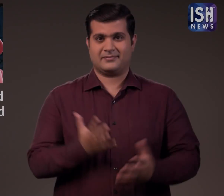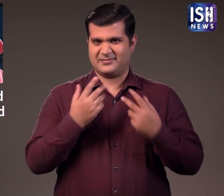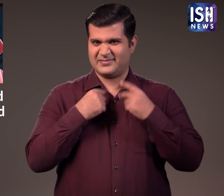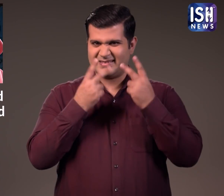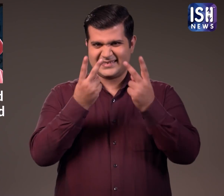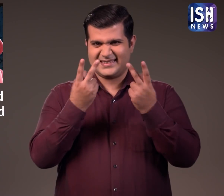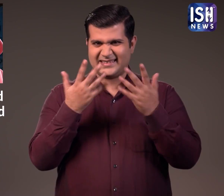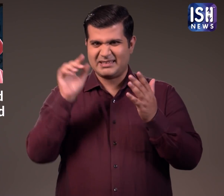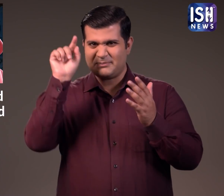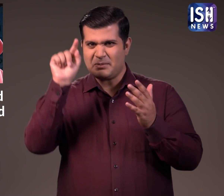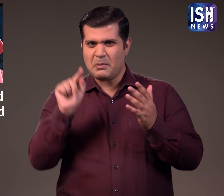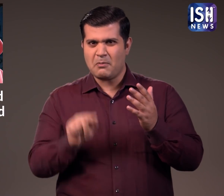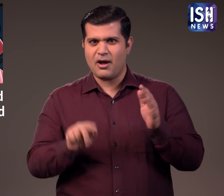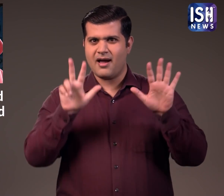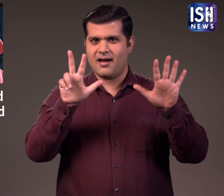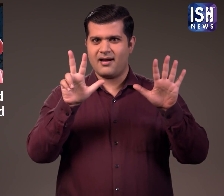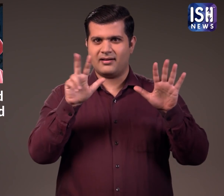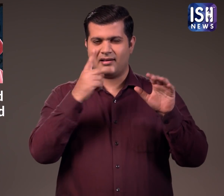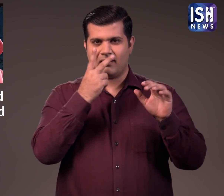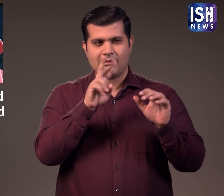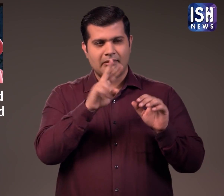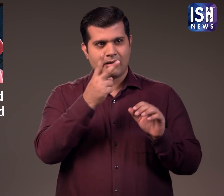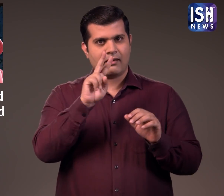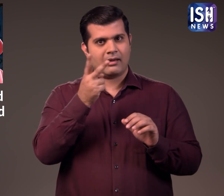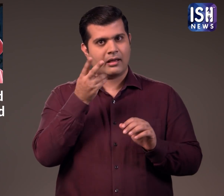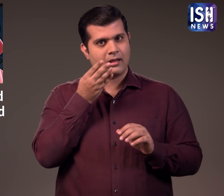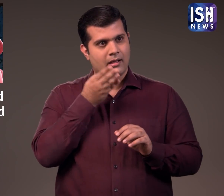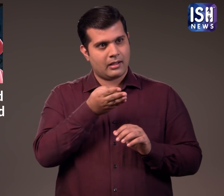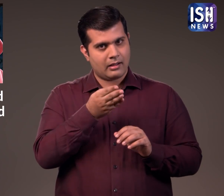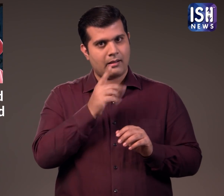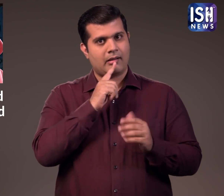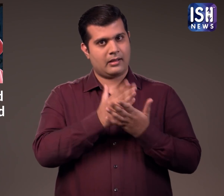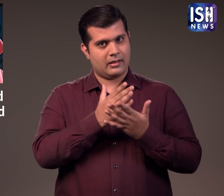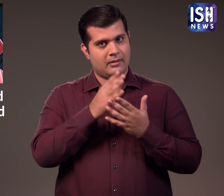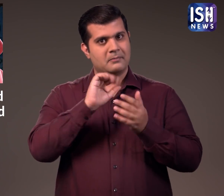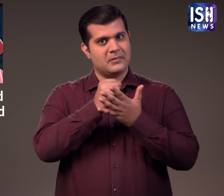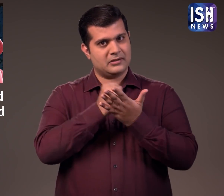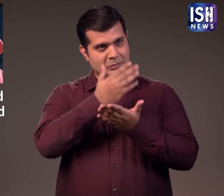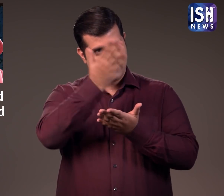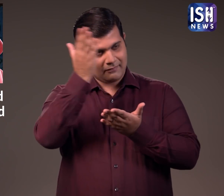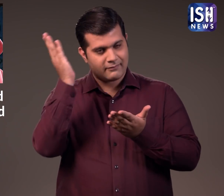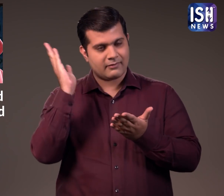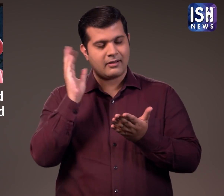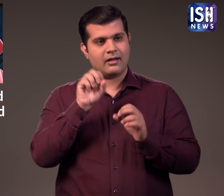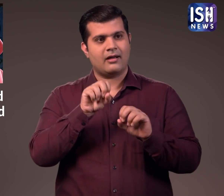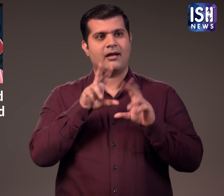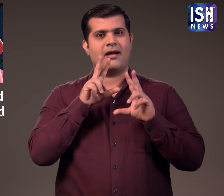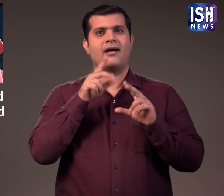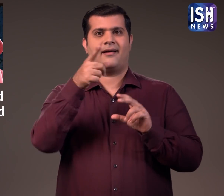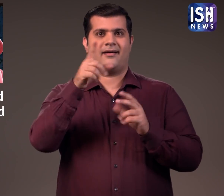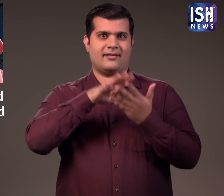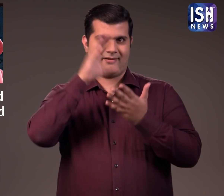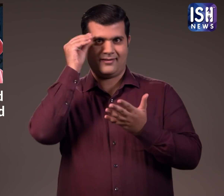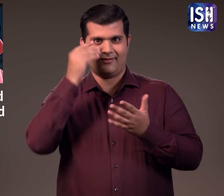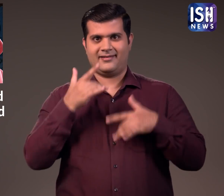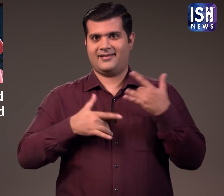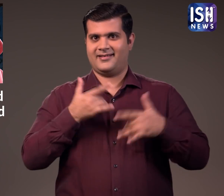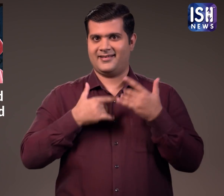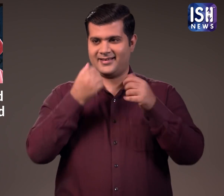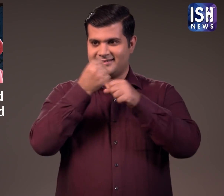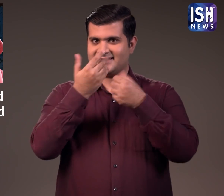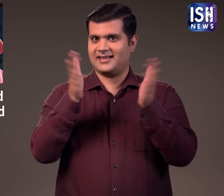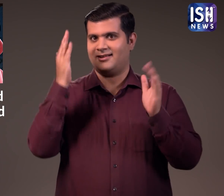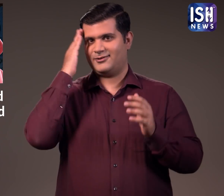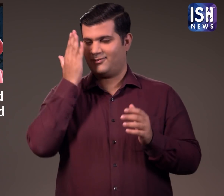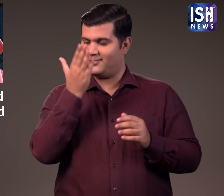I am sure you are amazed by these 8 surprising facts about passports. How interesting to learn this general knowledge.